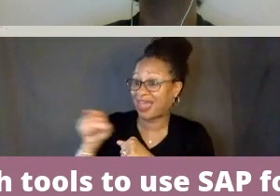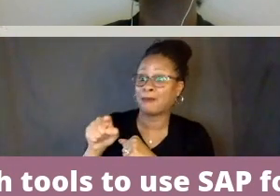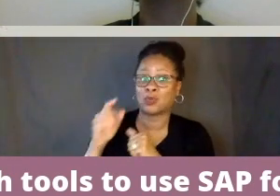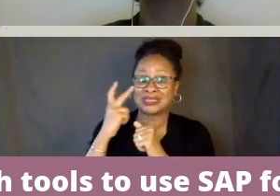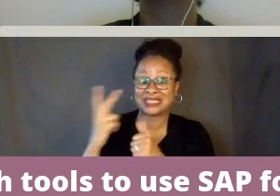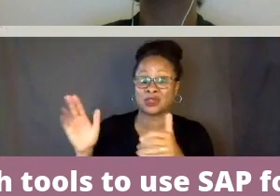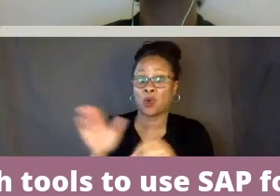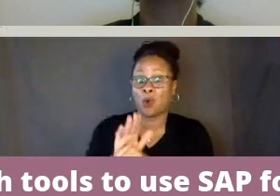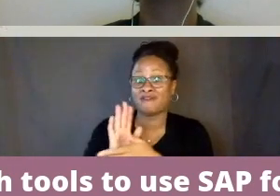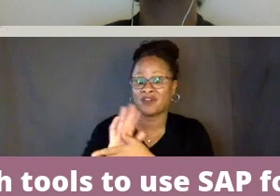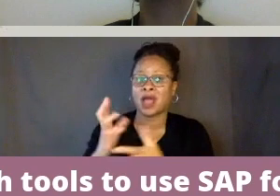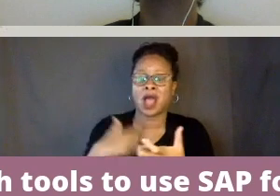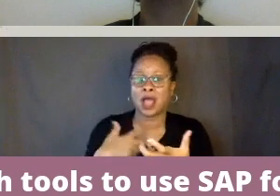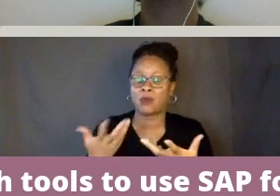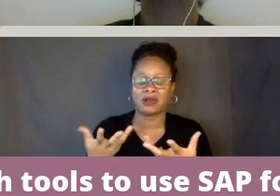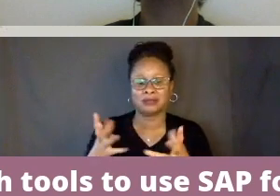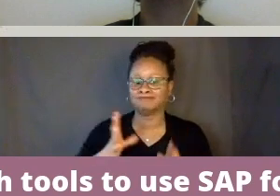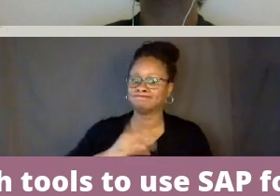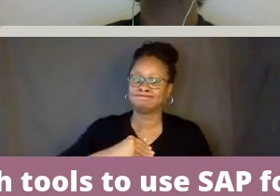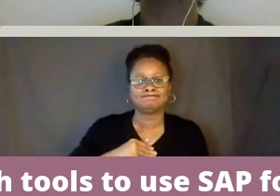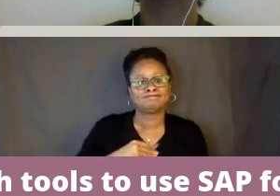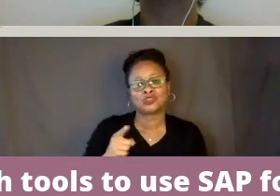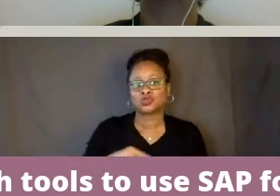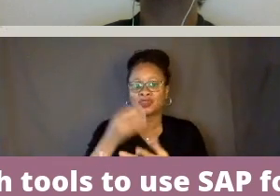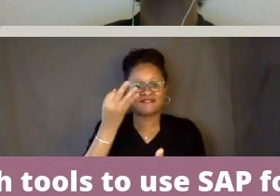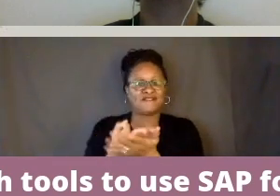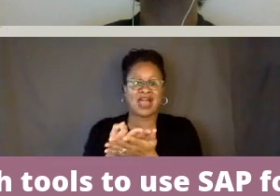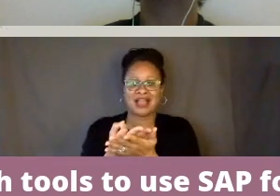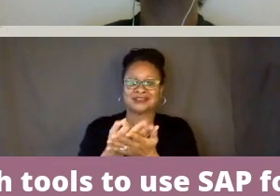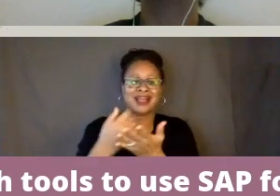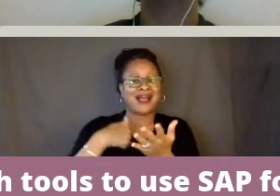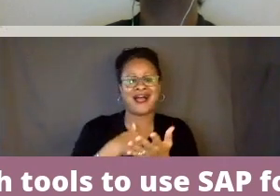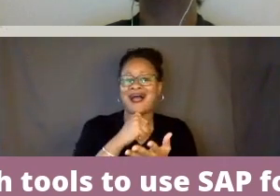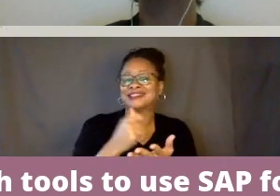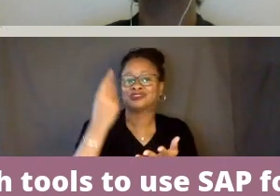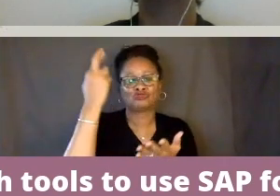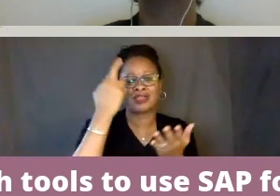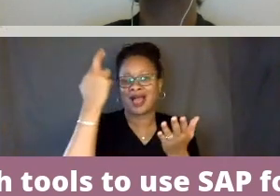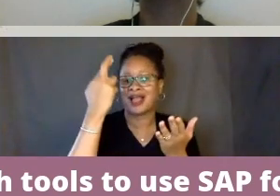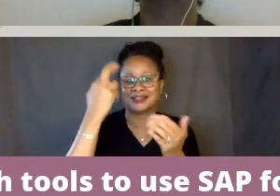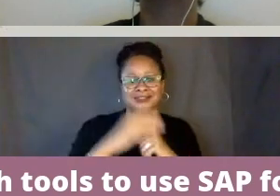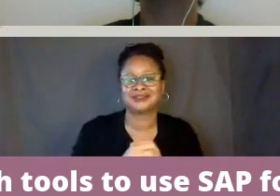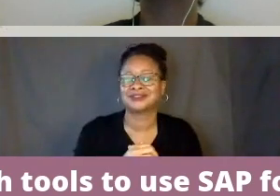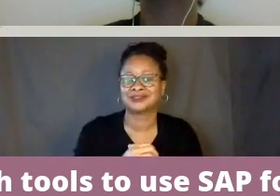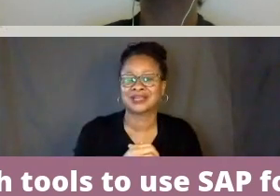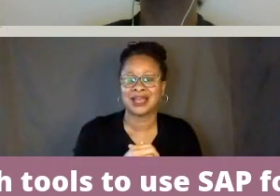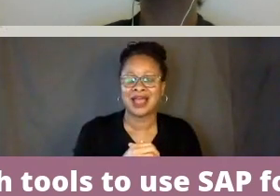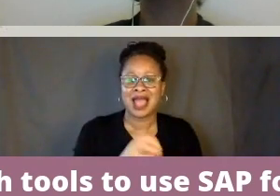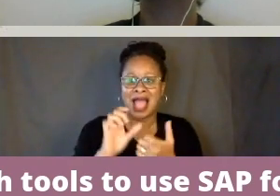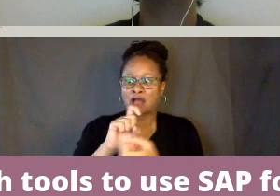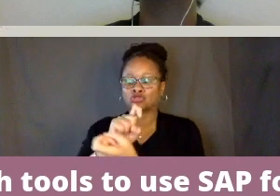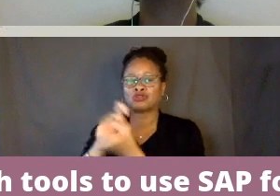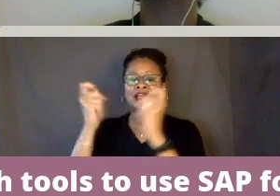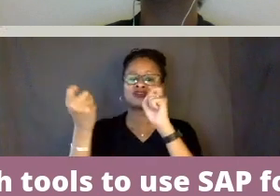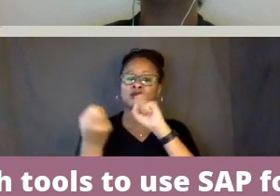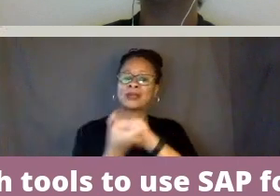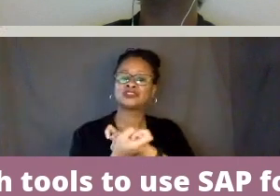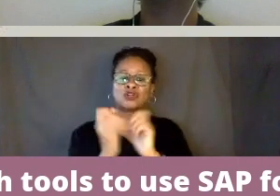I just want to cop to the fact that I didn't realize how transformational that was going to be for me to have